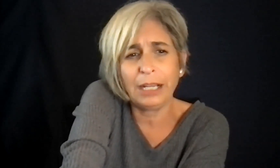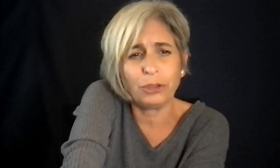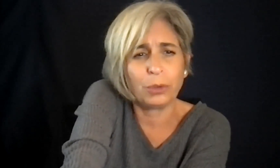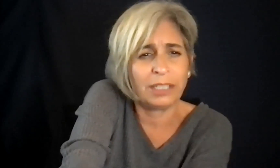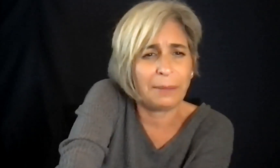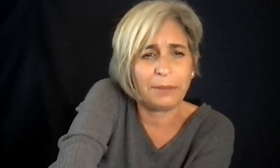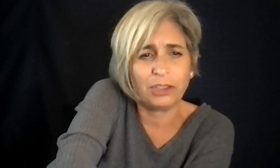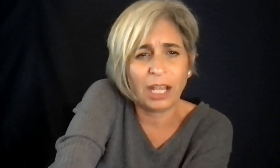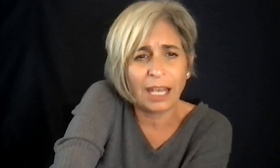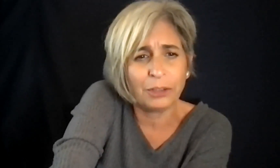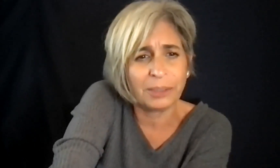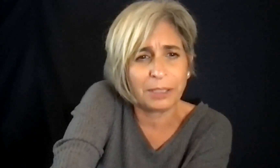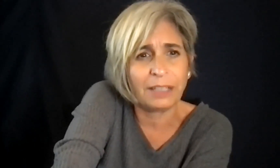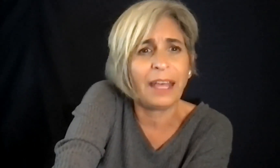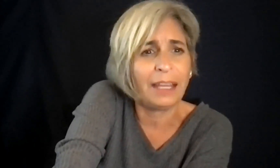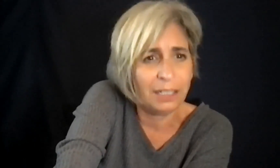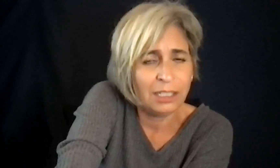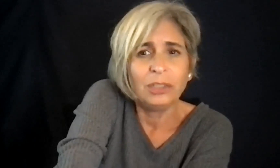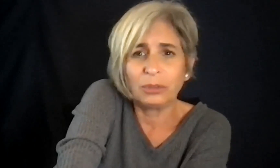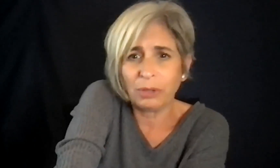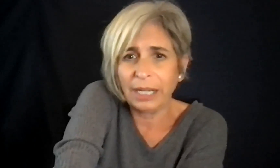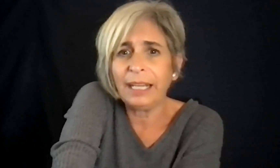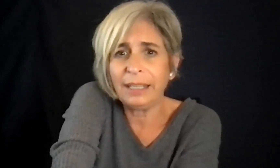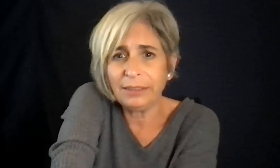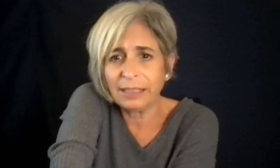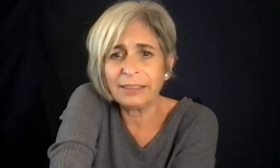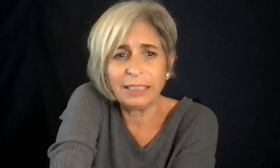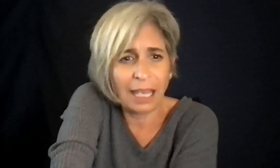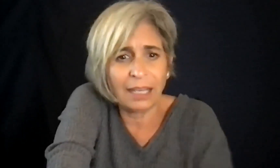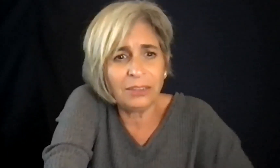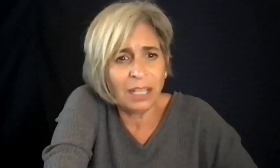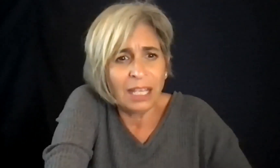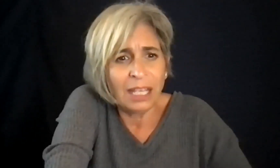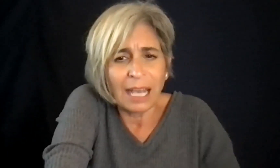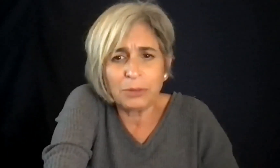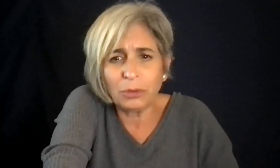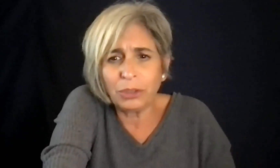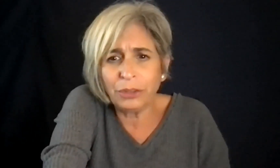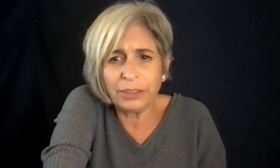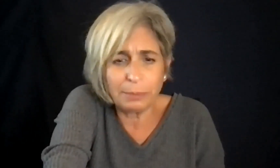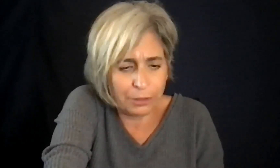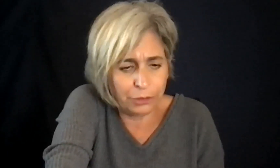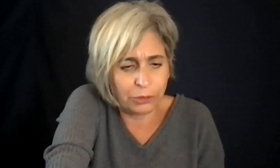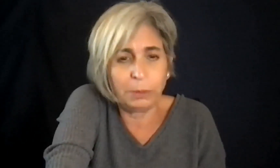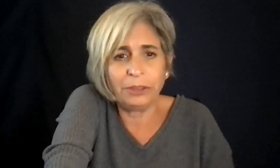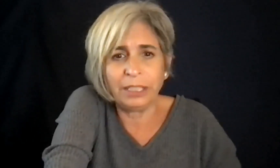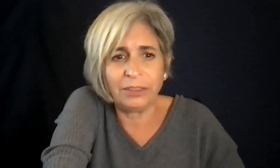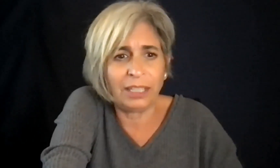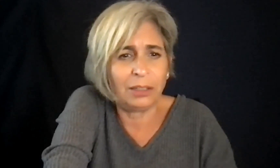hand or you could type in the chat or something like that. So Ryan has, Leslie has. I'm still curious about your experience